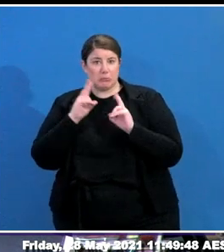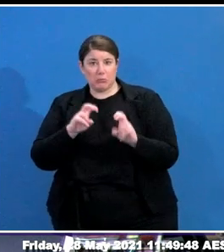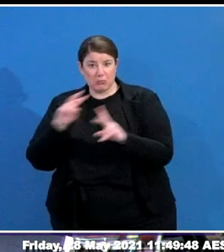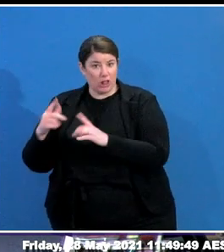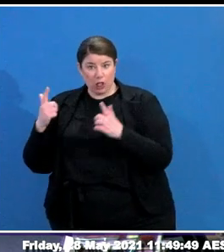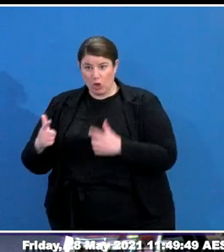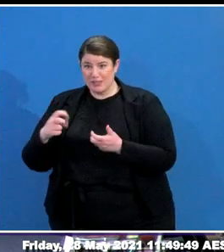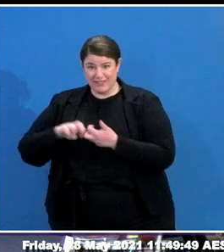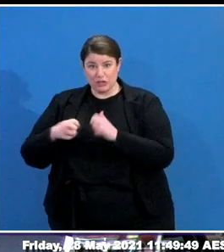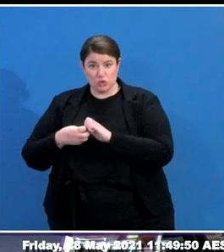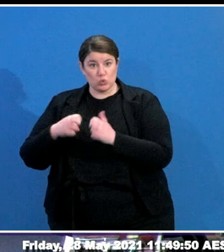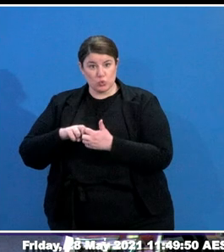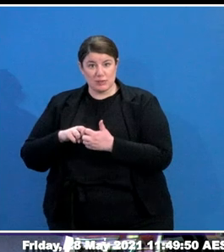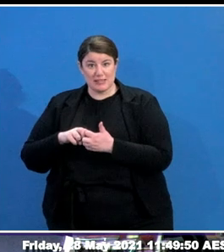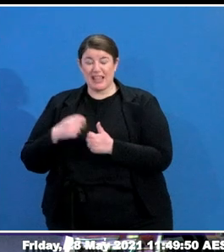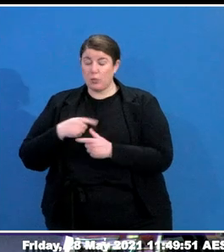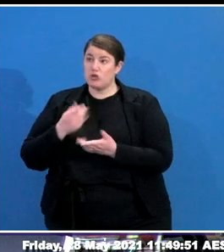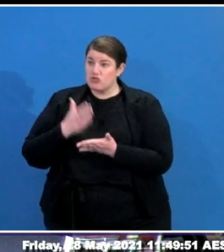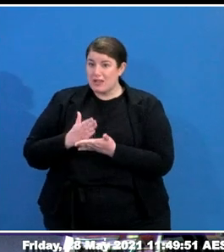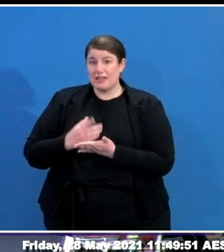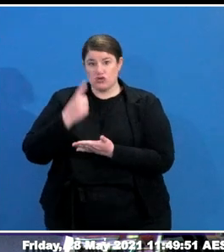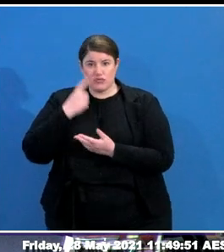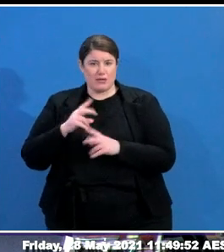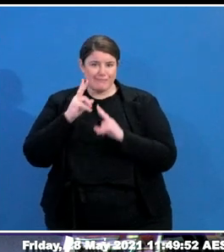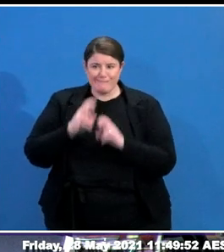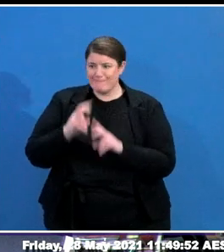and we did really try and look into the matters.